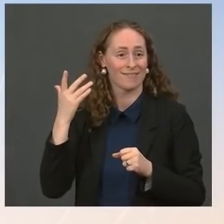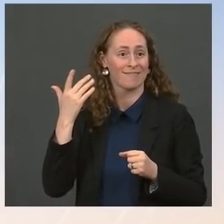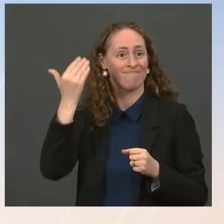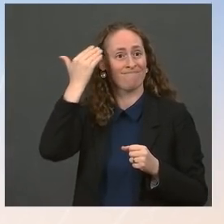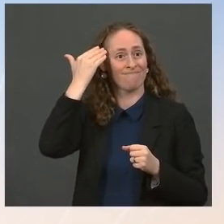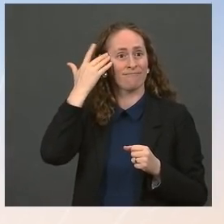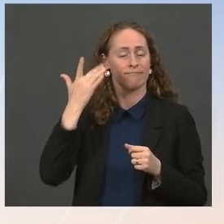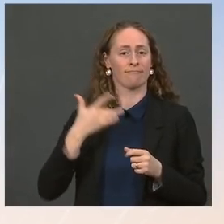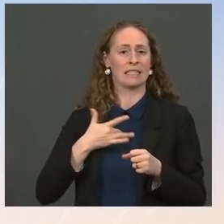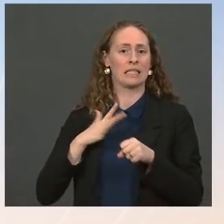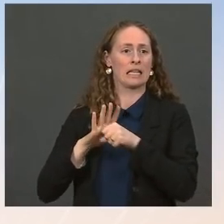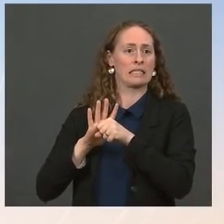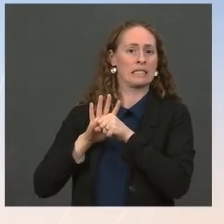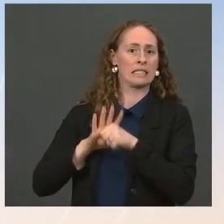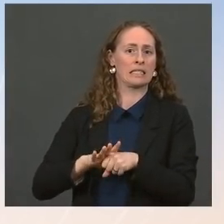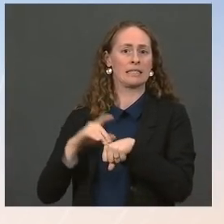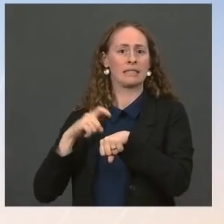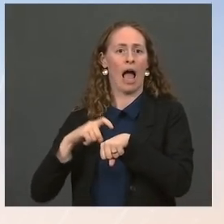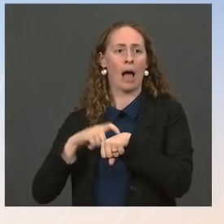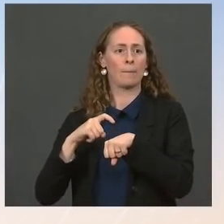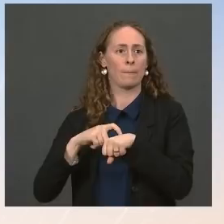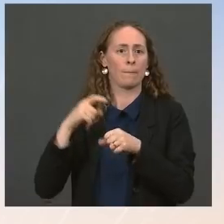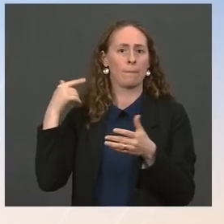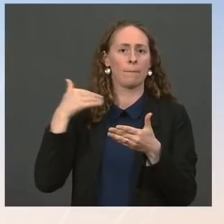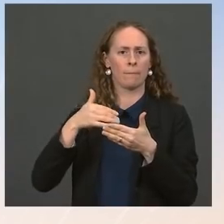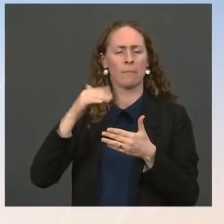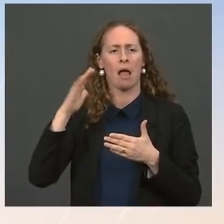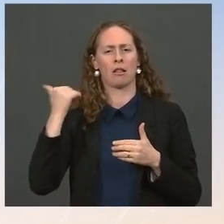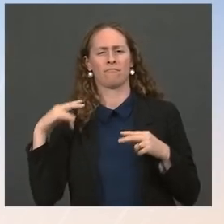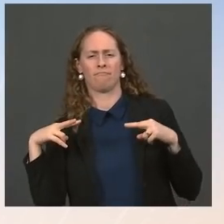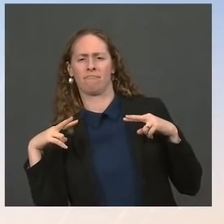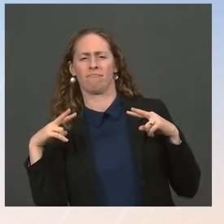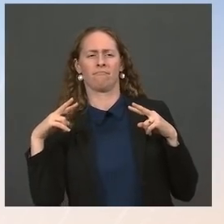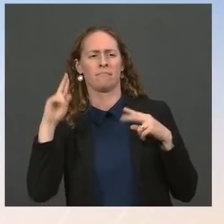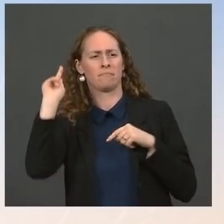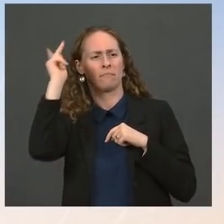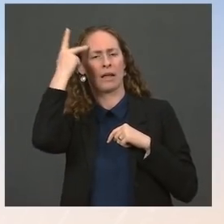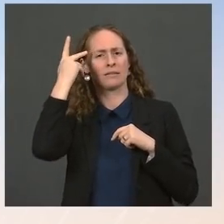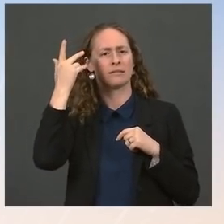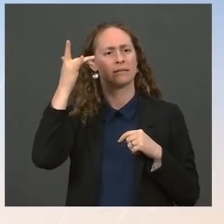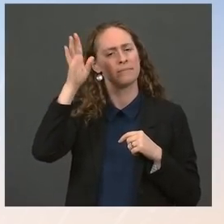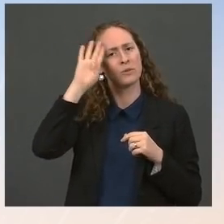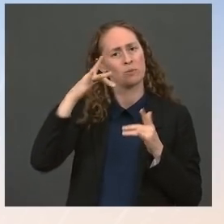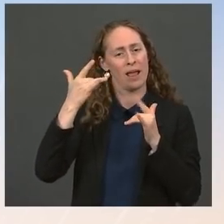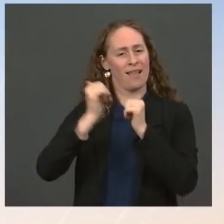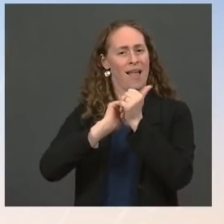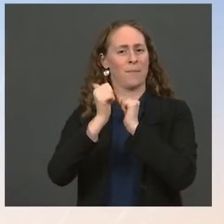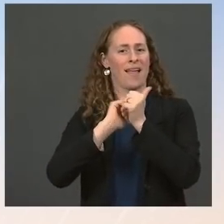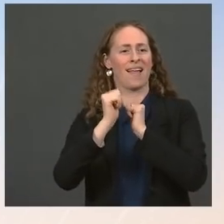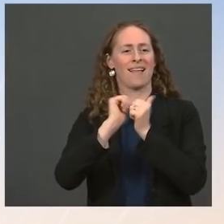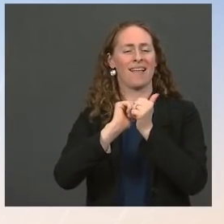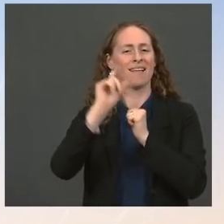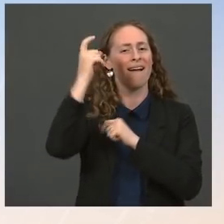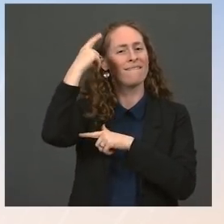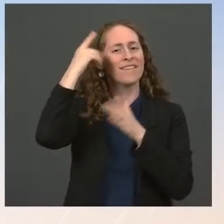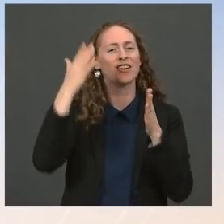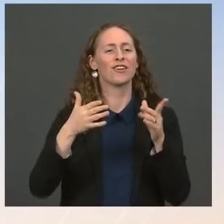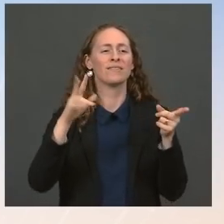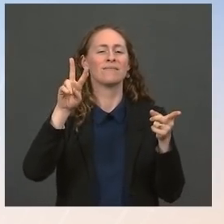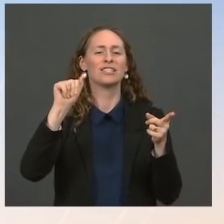Doesn't take an outside political analyst to tell you that. But certainly, the President would like to move forward. He's pressing members to move forward.